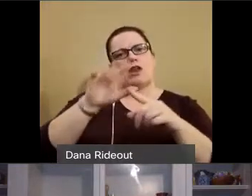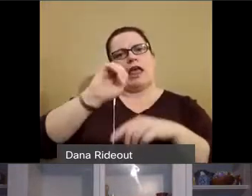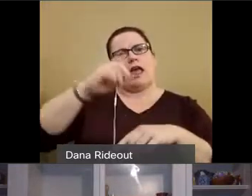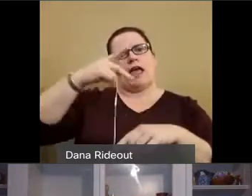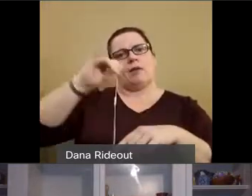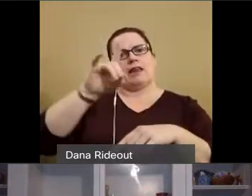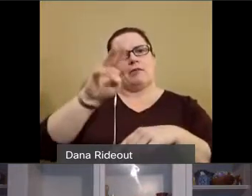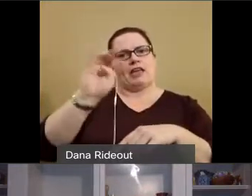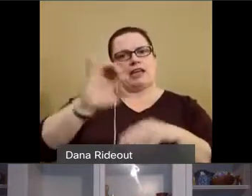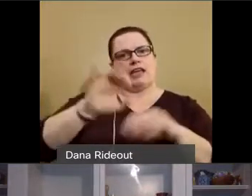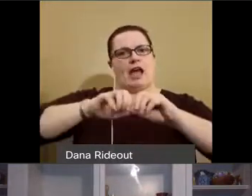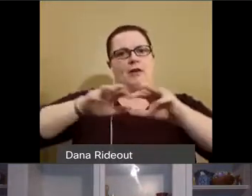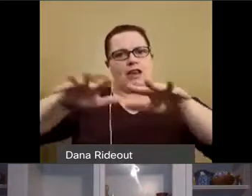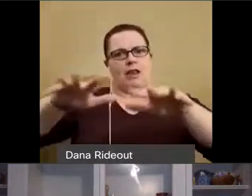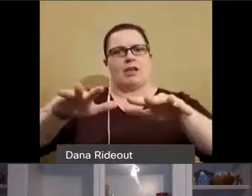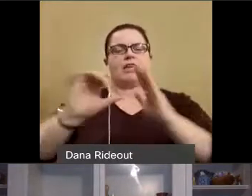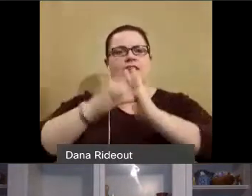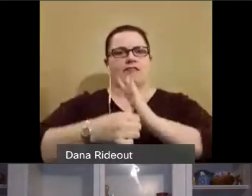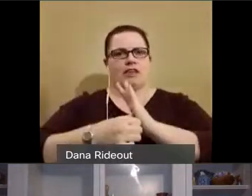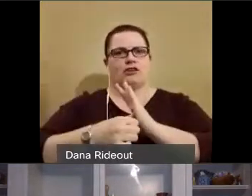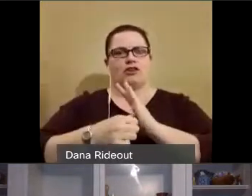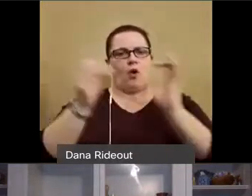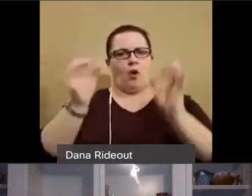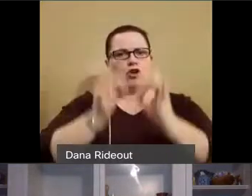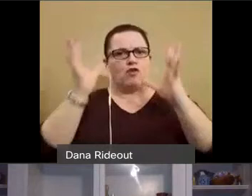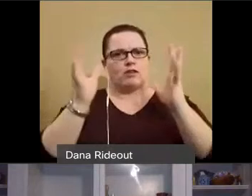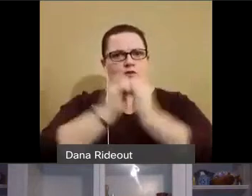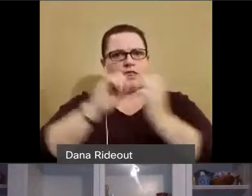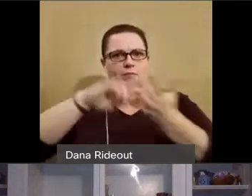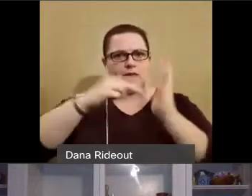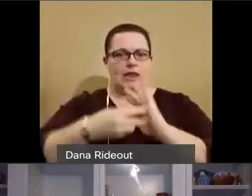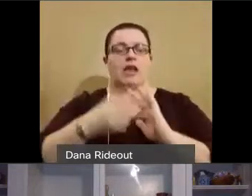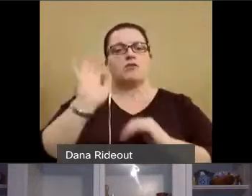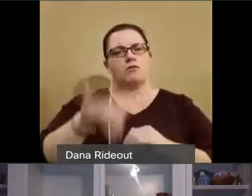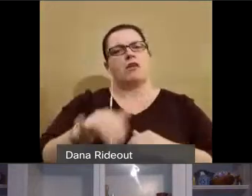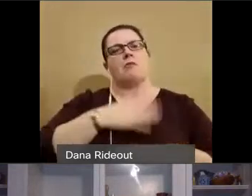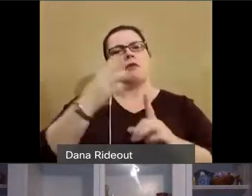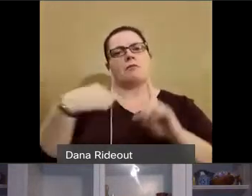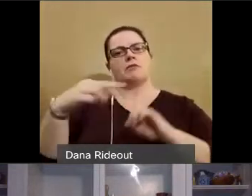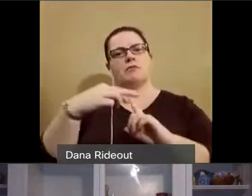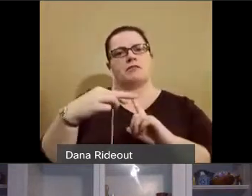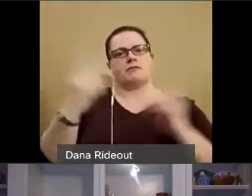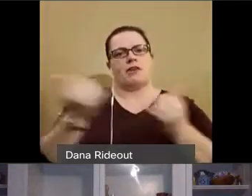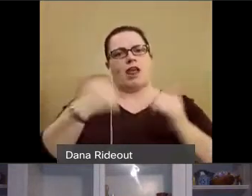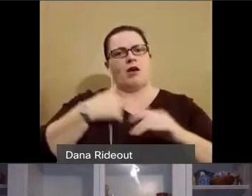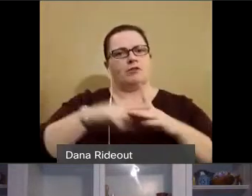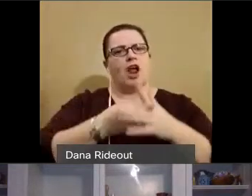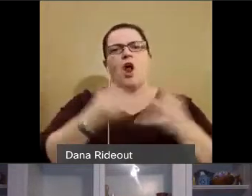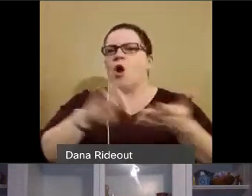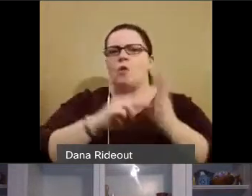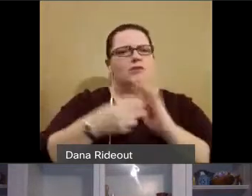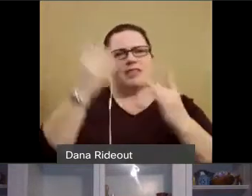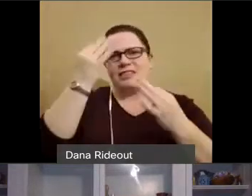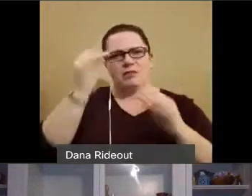A crisis of meaning and so that's sort of where I'm starting I think, what does it mean to think about resilience and the time of it.